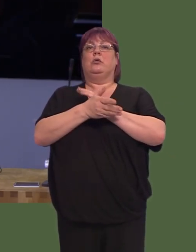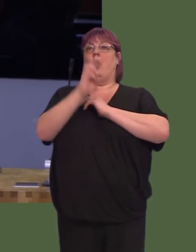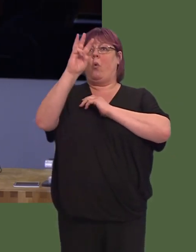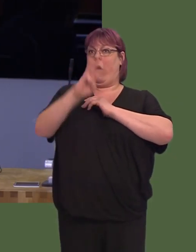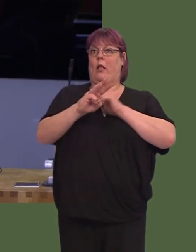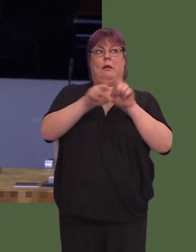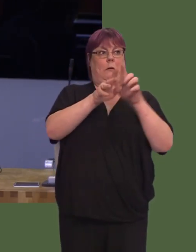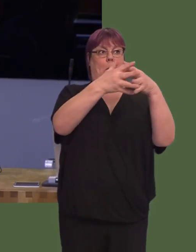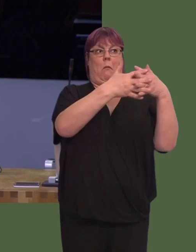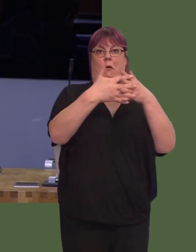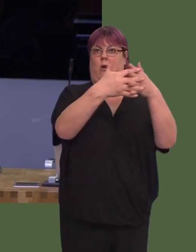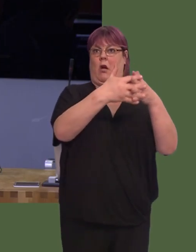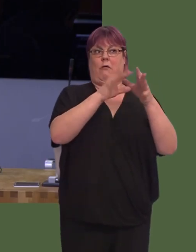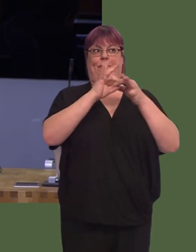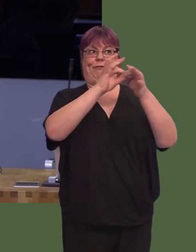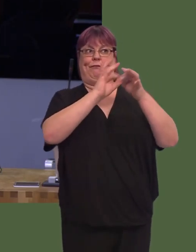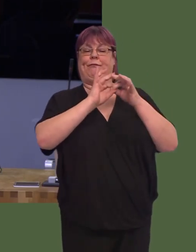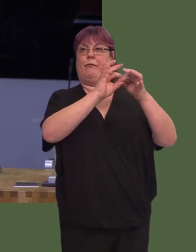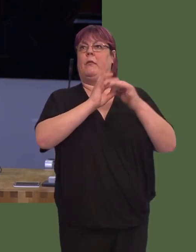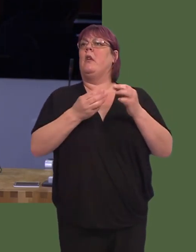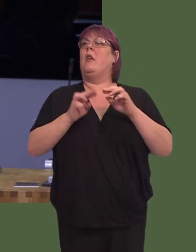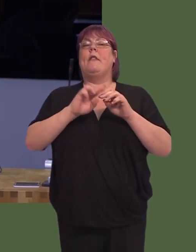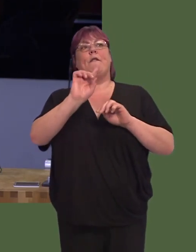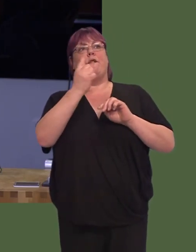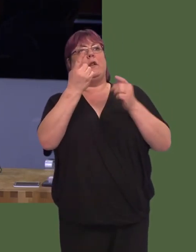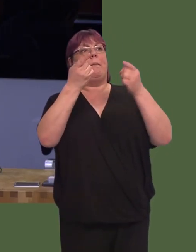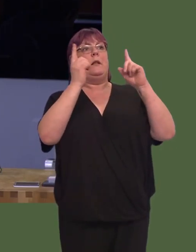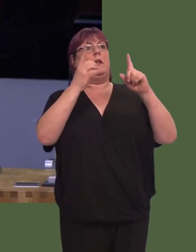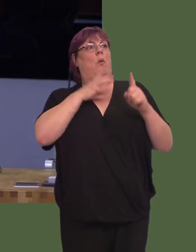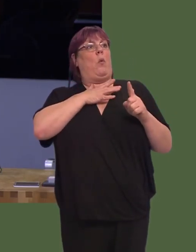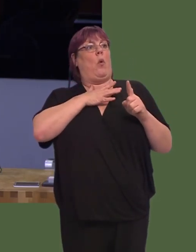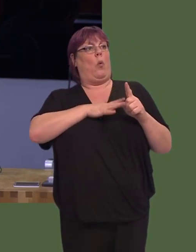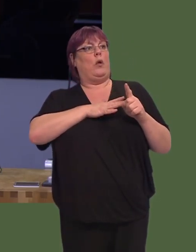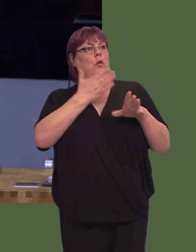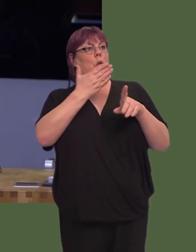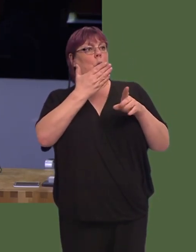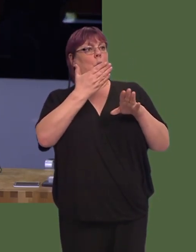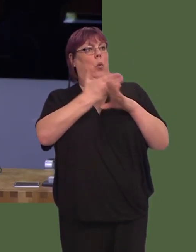If the First Minister is serious about wanting to engage the Trump administration and investors